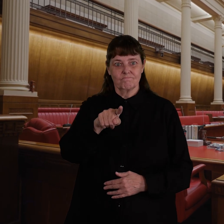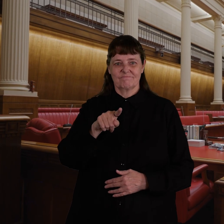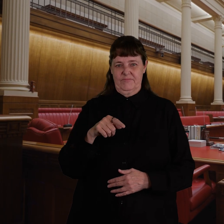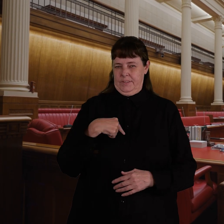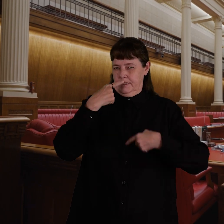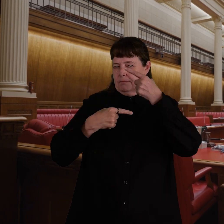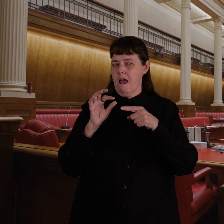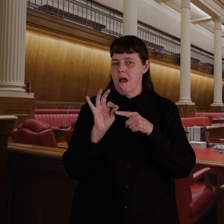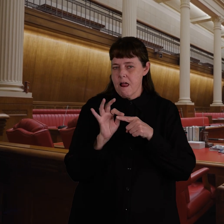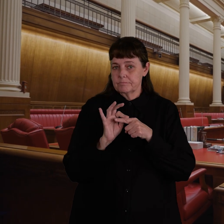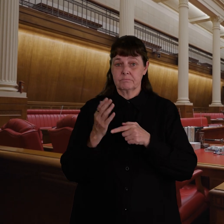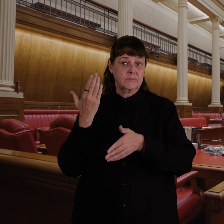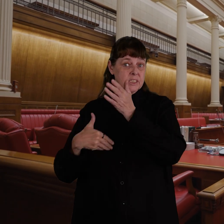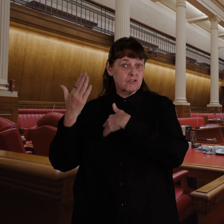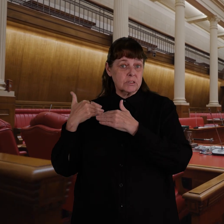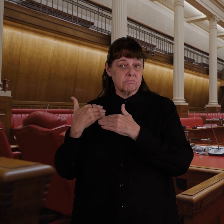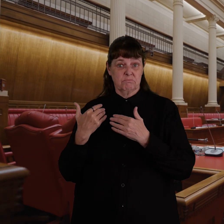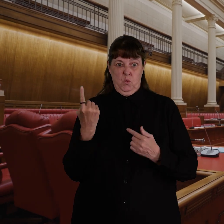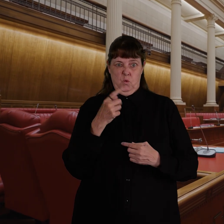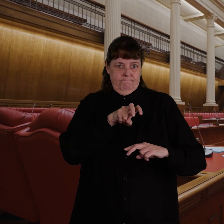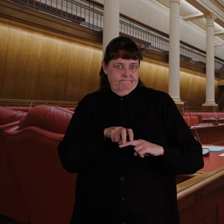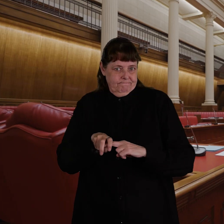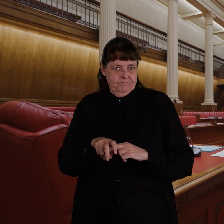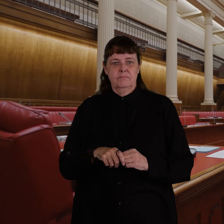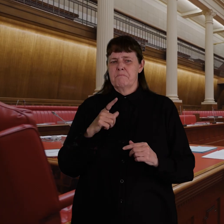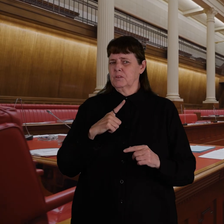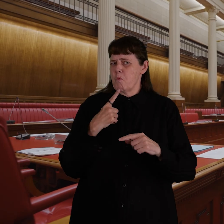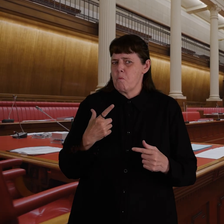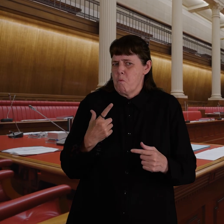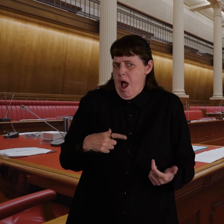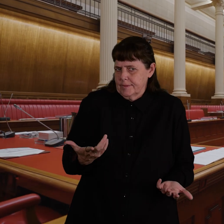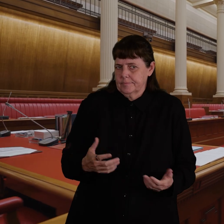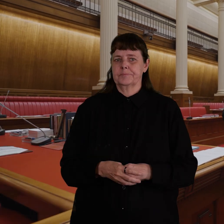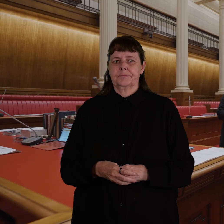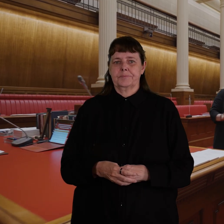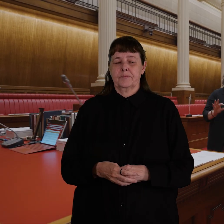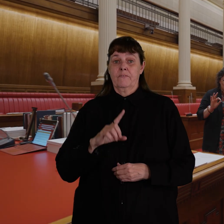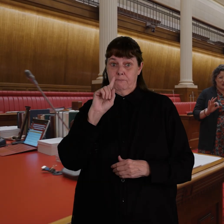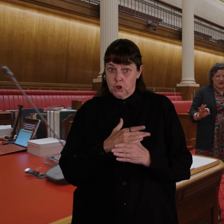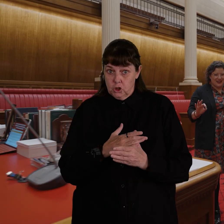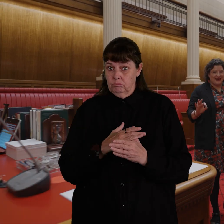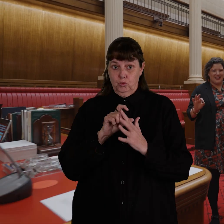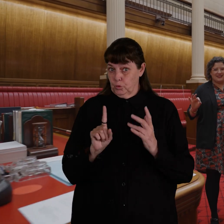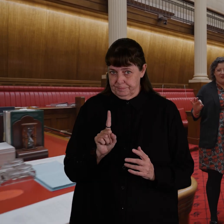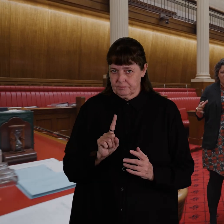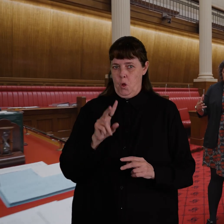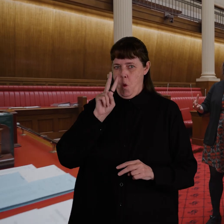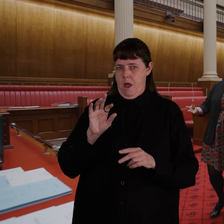the history, who sits where and why. So first thing we'll do in here is have a look at the